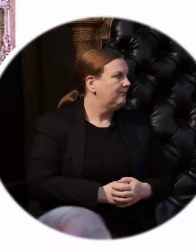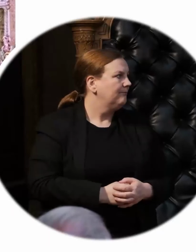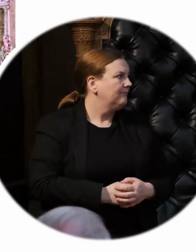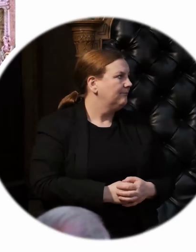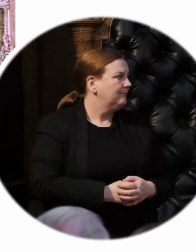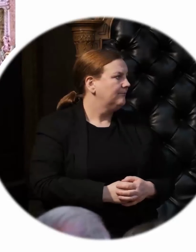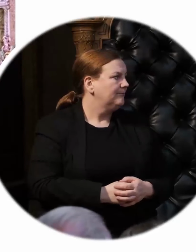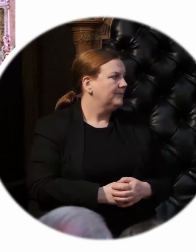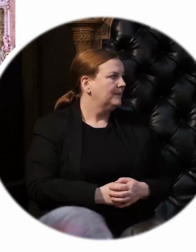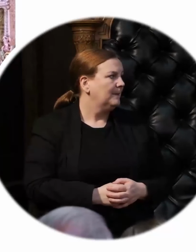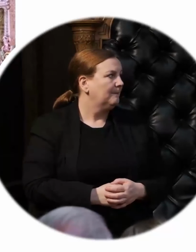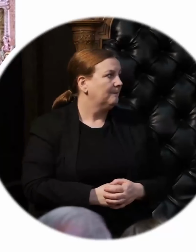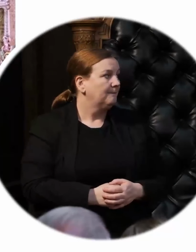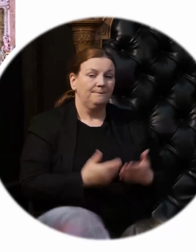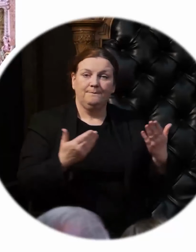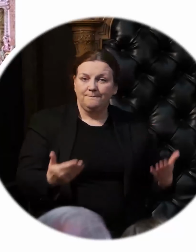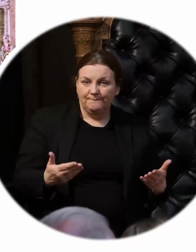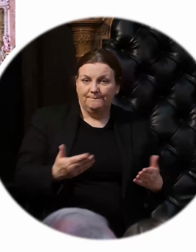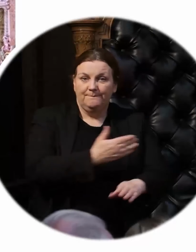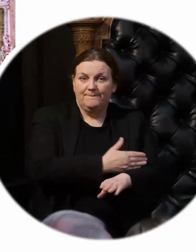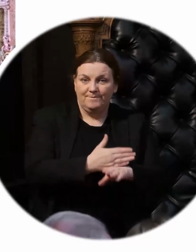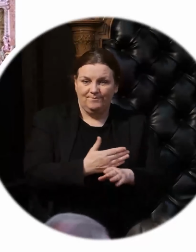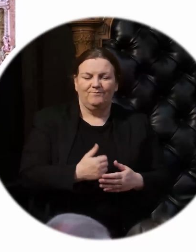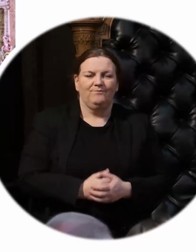And so, we begin.